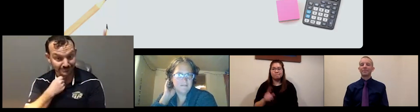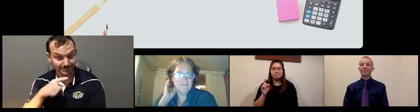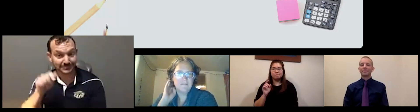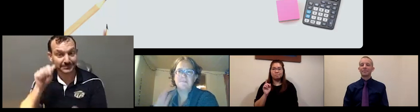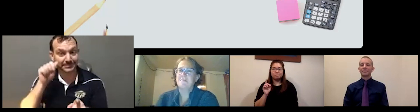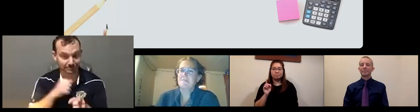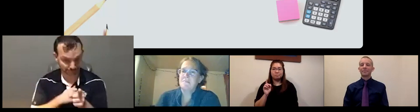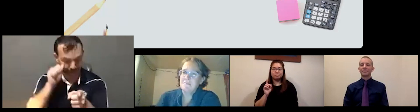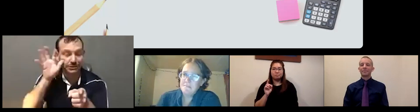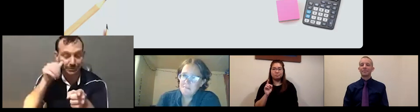Alicia?